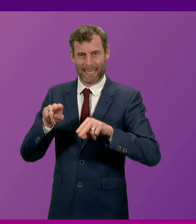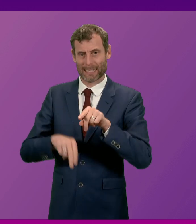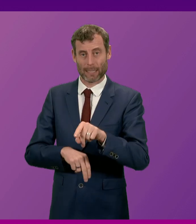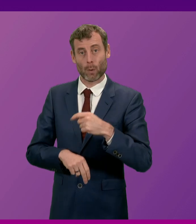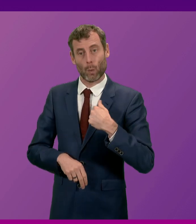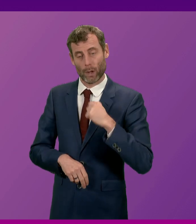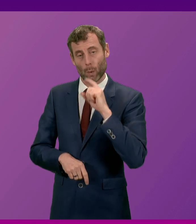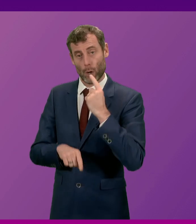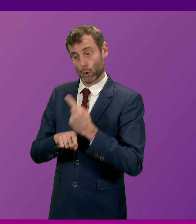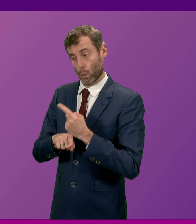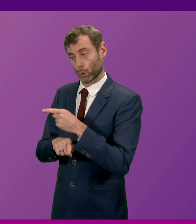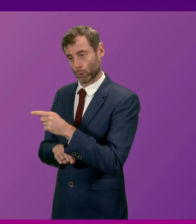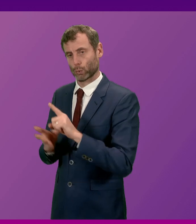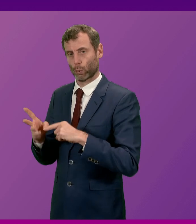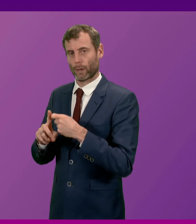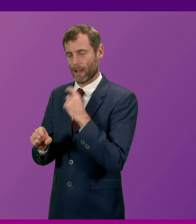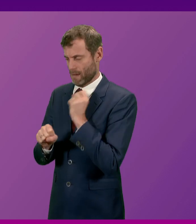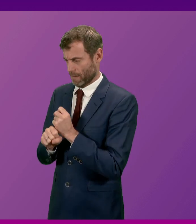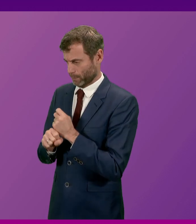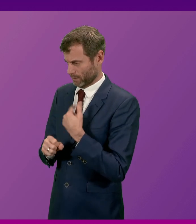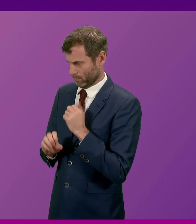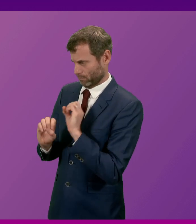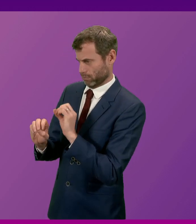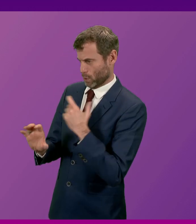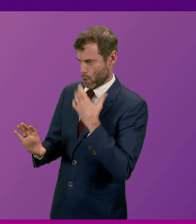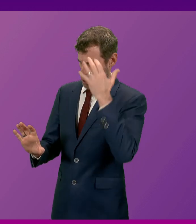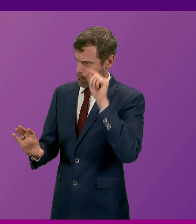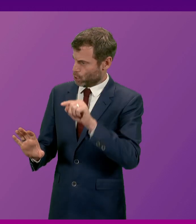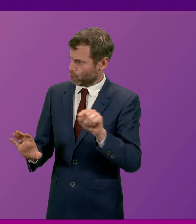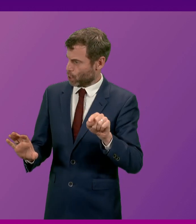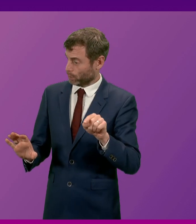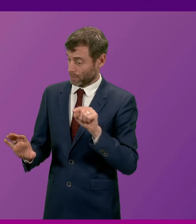UK Government to advance the concerns that disabled people’s organisations have put to us